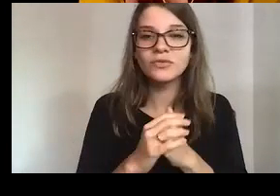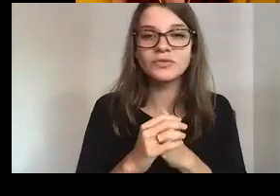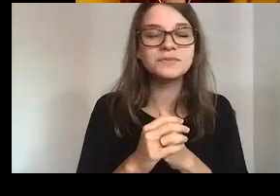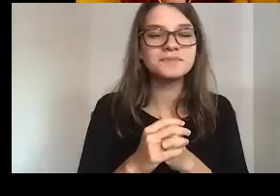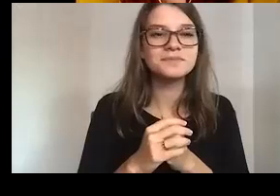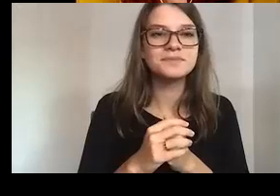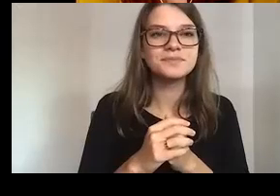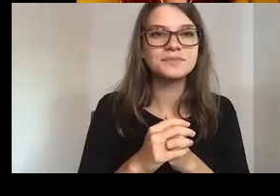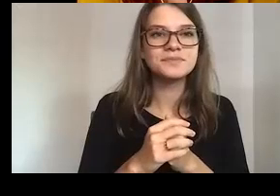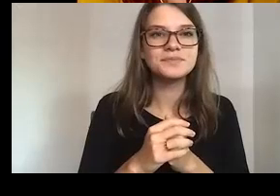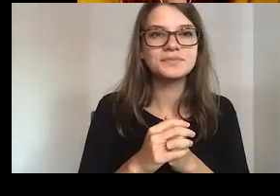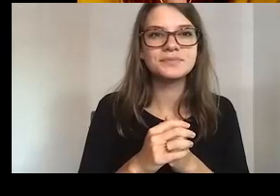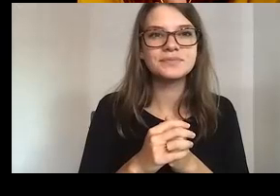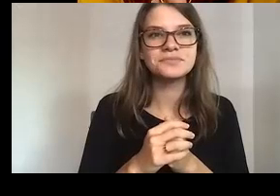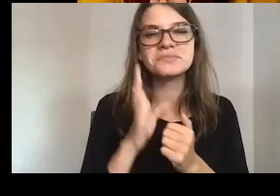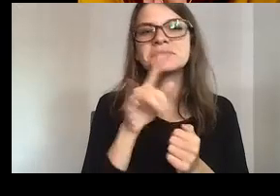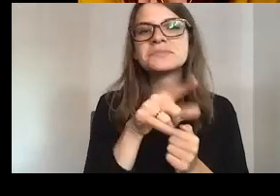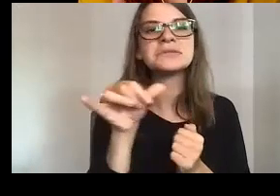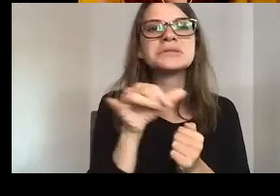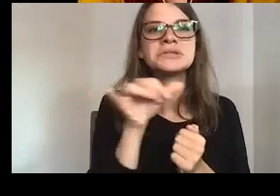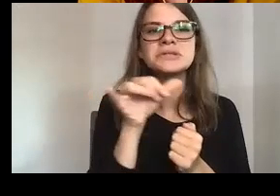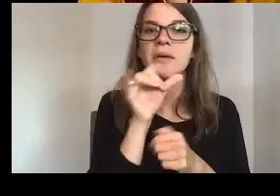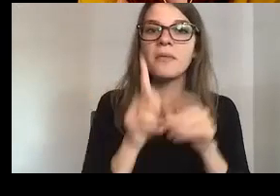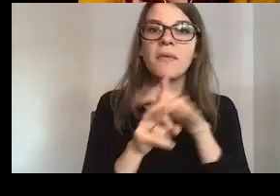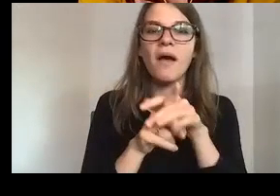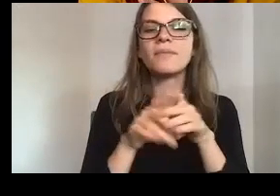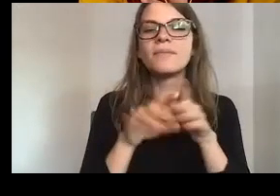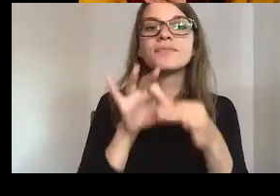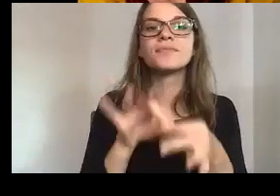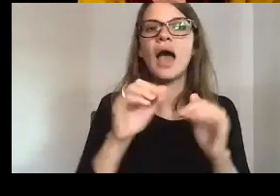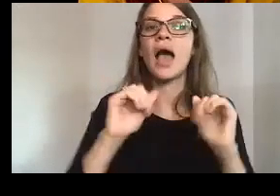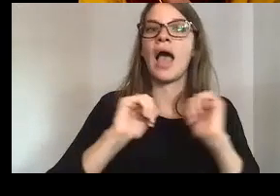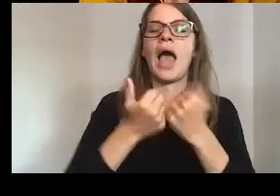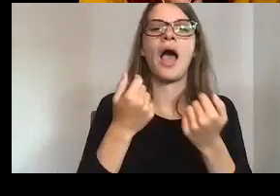I think something similar came up in terms of looking at how effective telehealth is